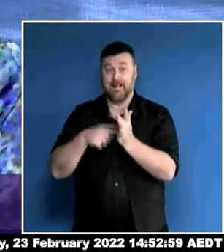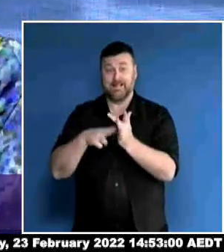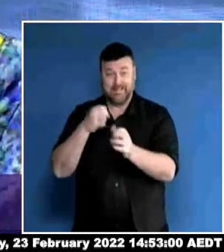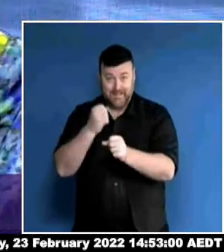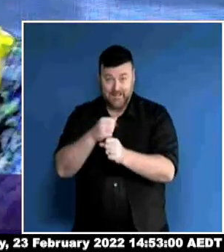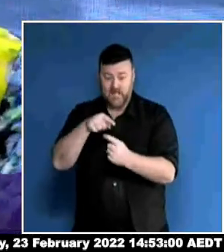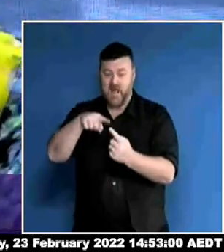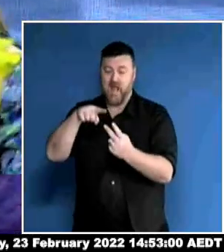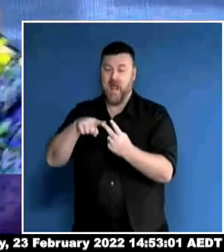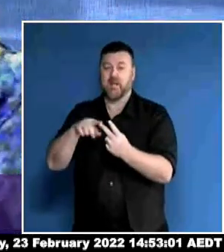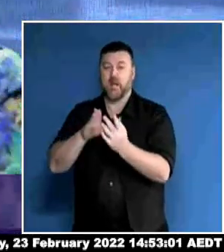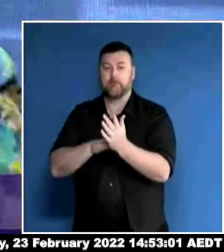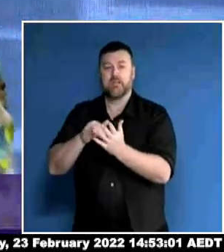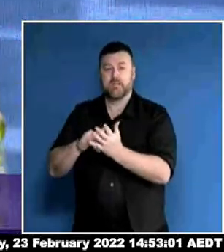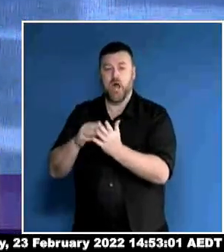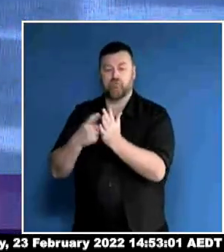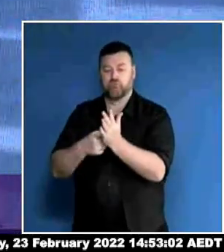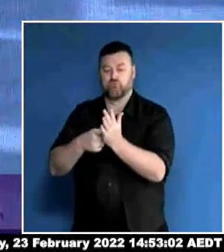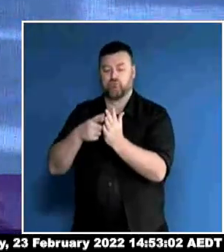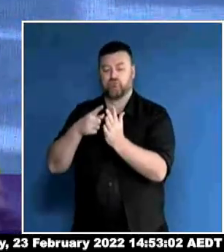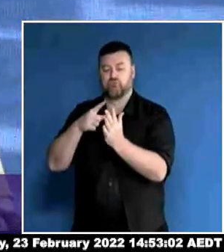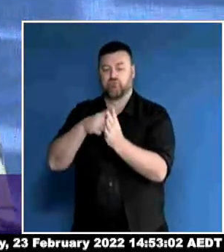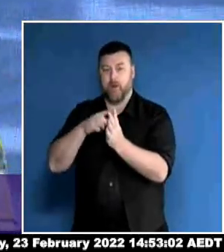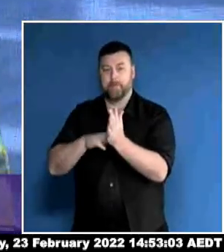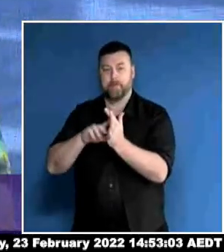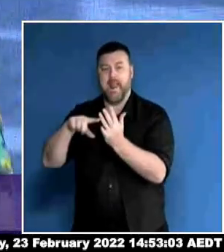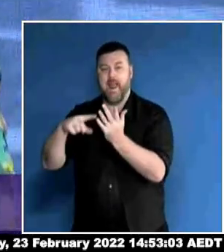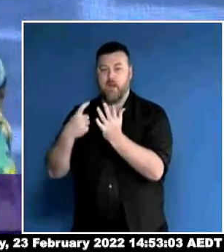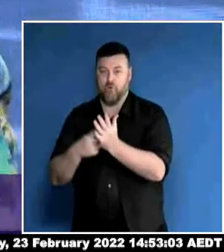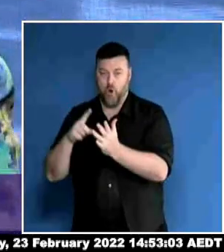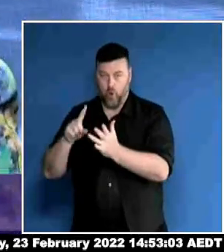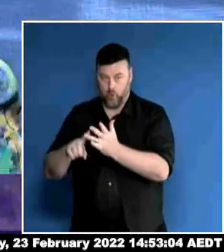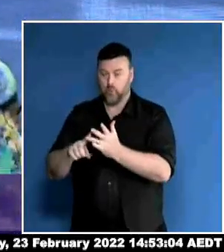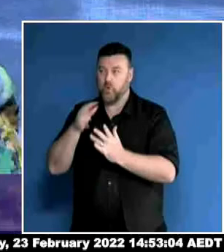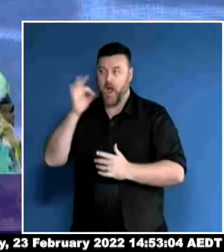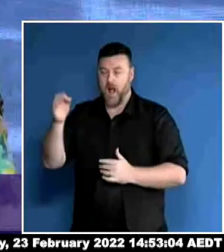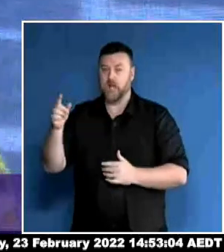they can identify in the photographs and perhaps explain the set-up tomorrow.